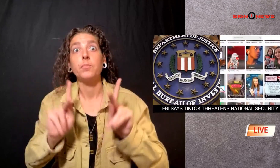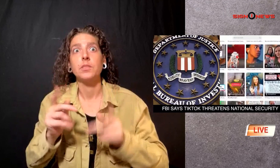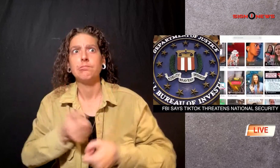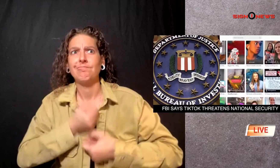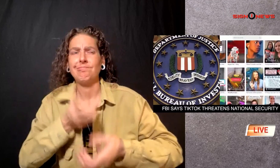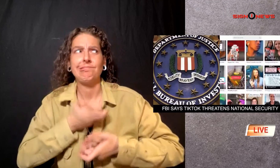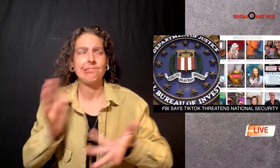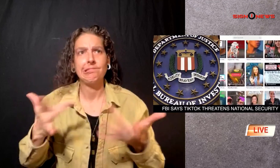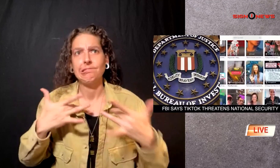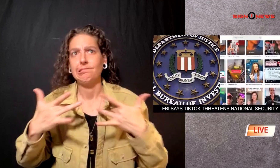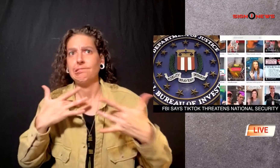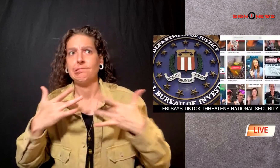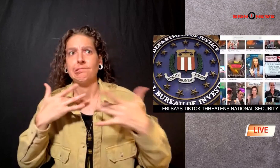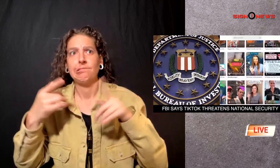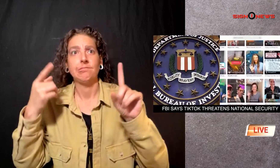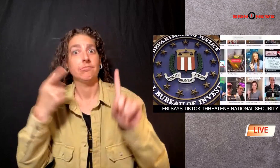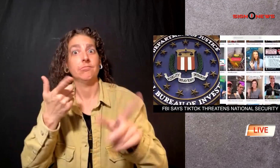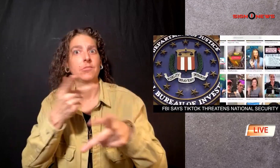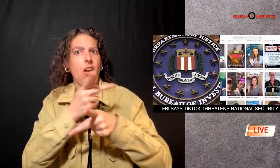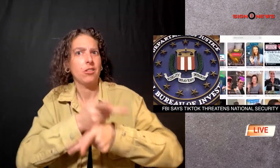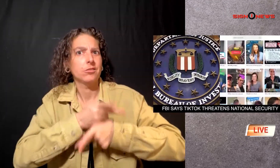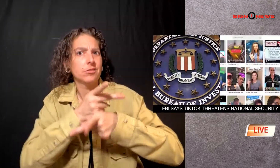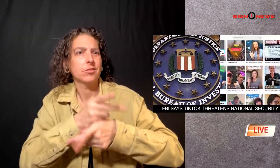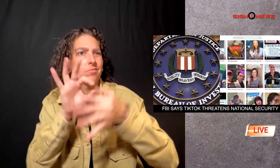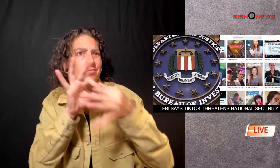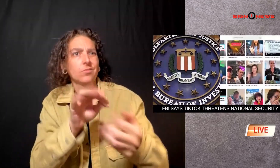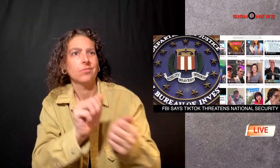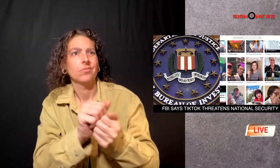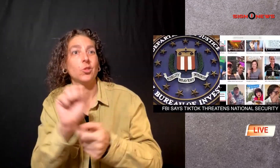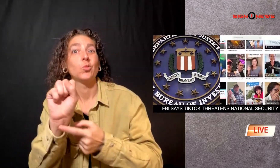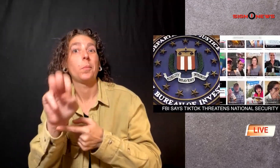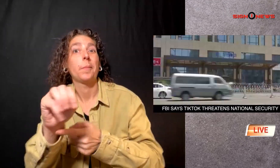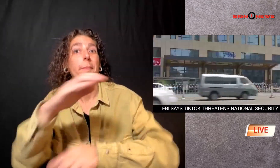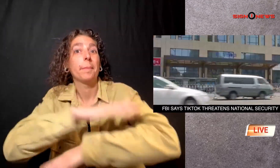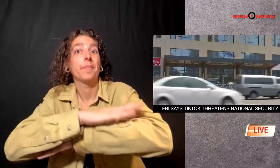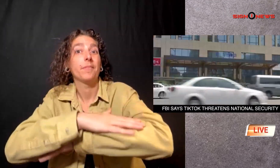chorus of people expressing their concern and caution that the social media platform